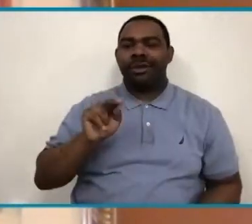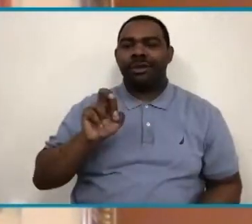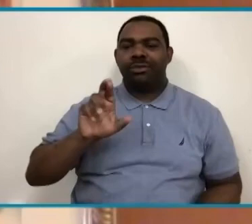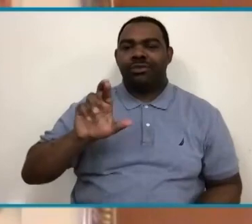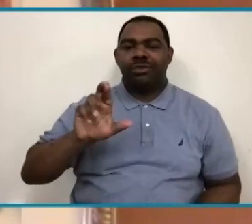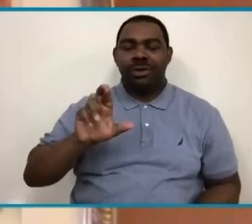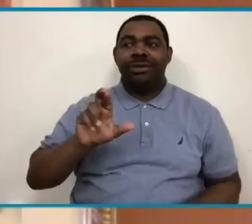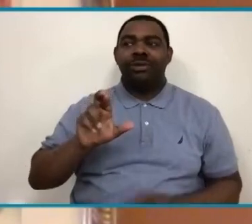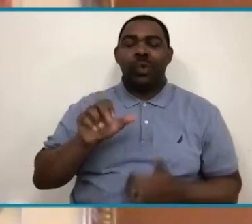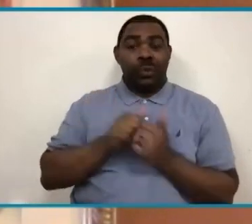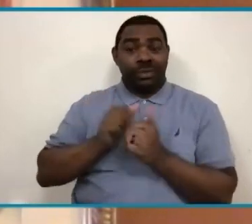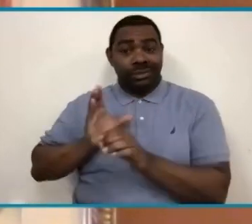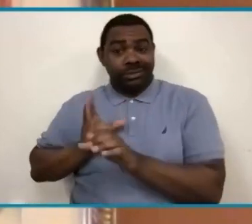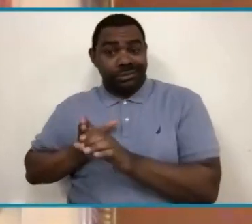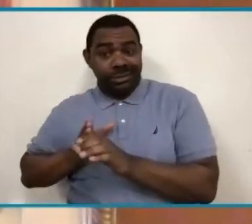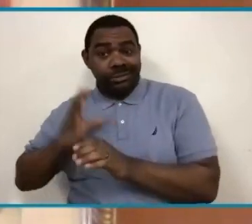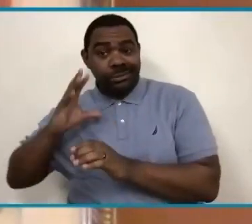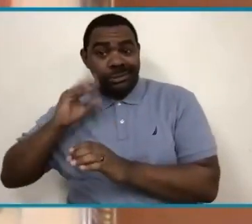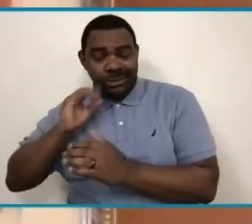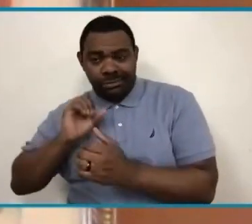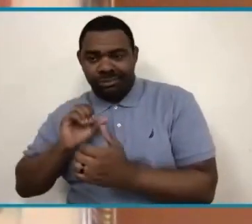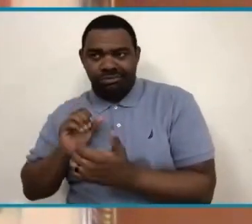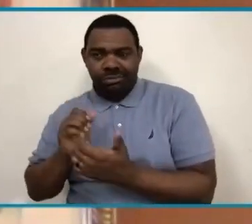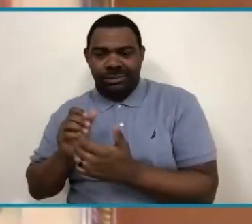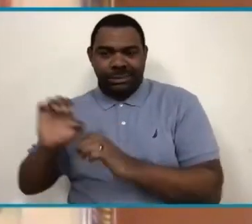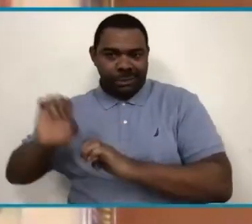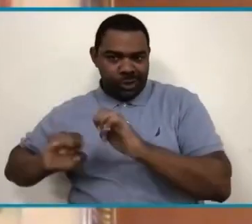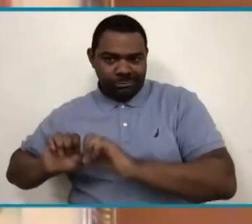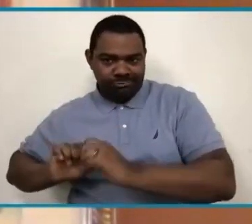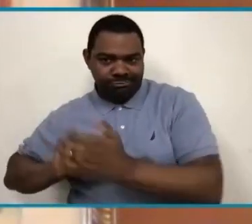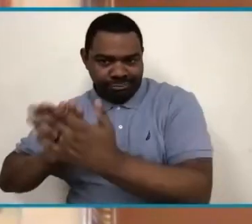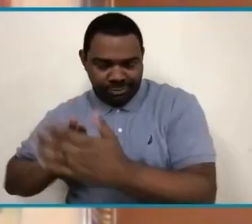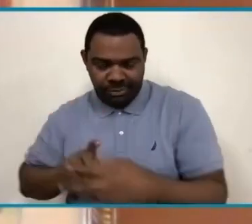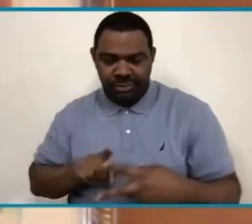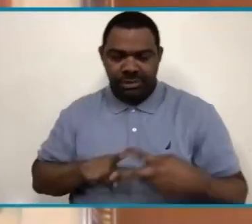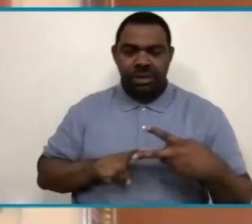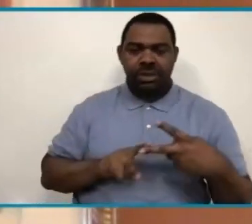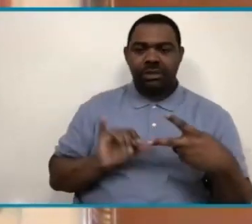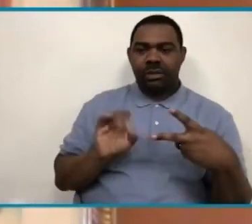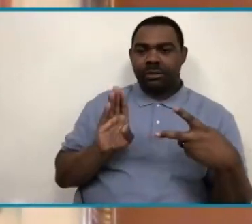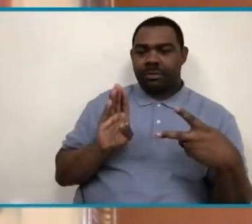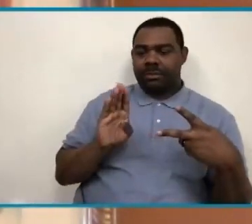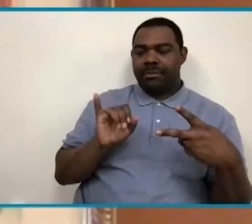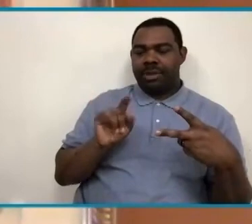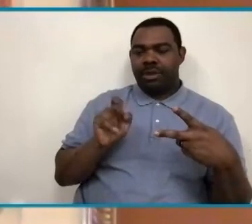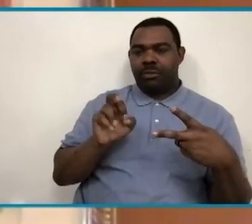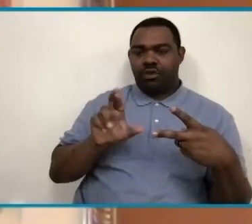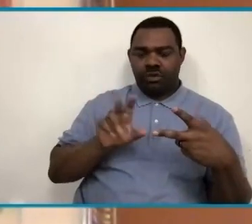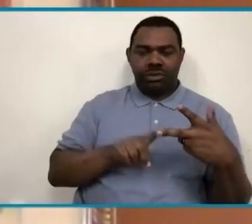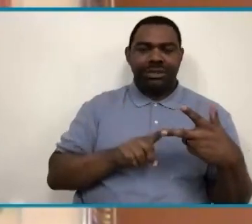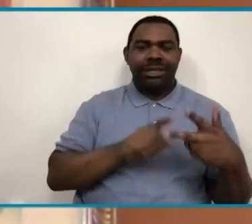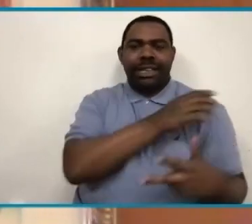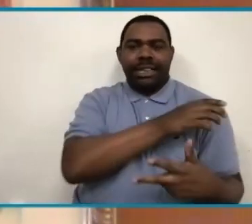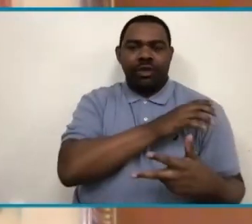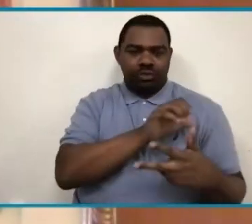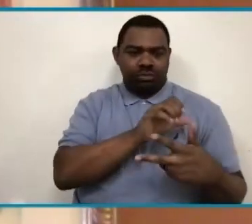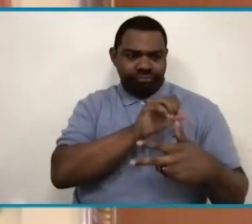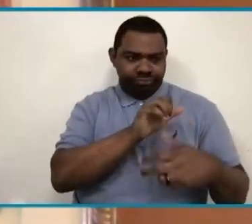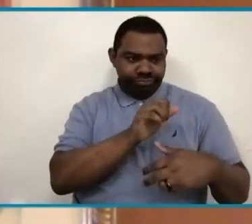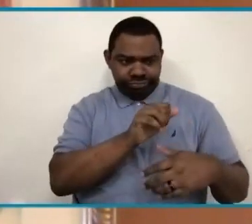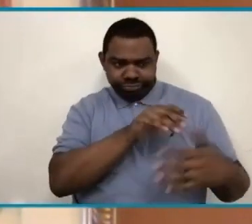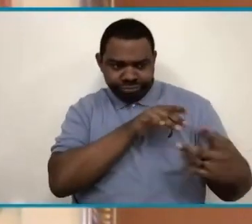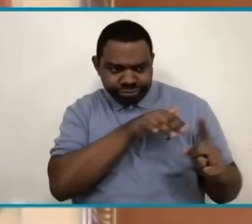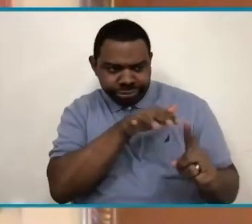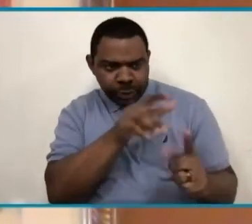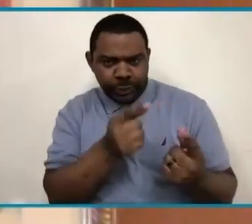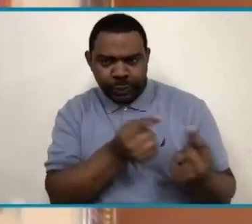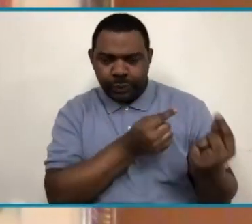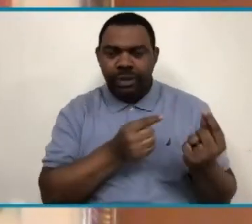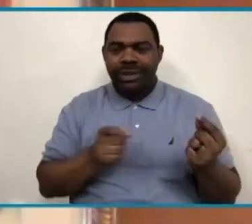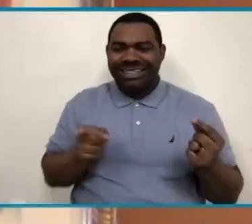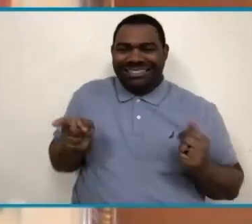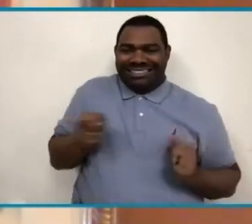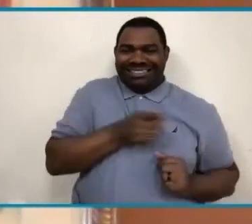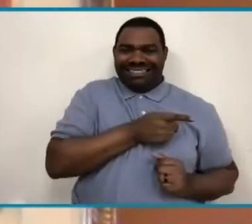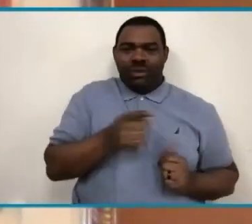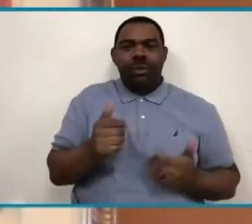the clinical measures, and these biomarkers, we have some sense of who improves, how do